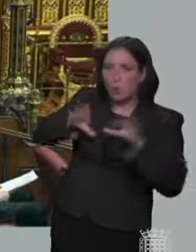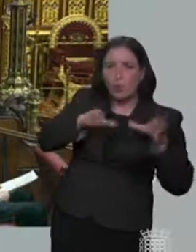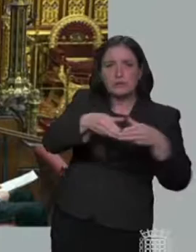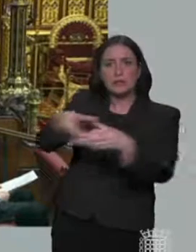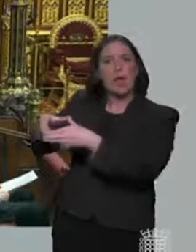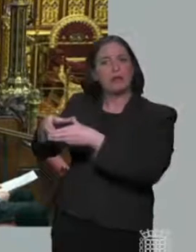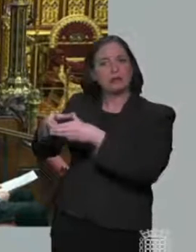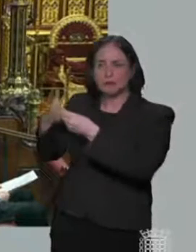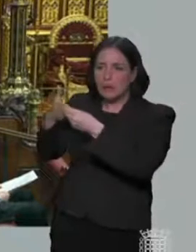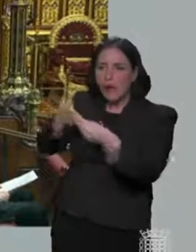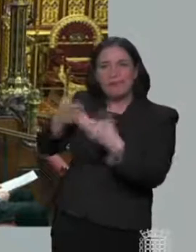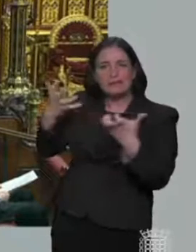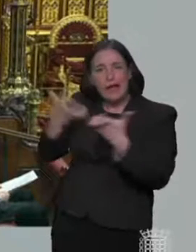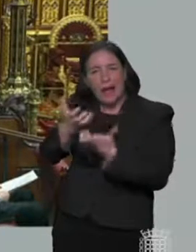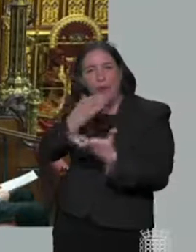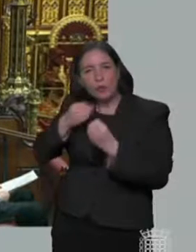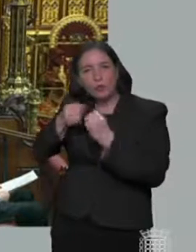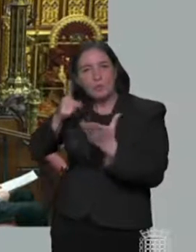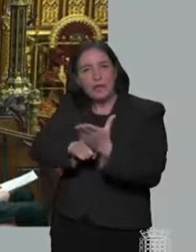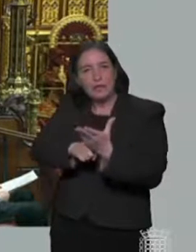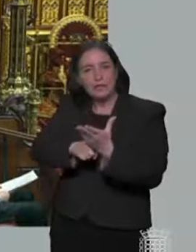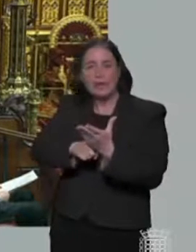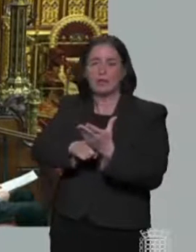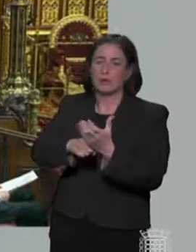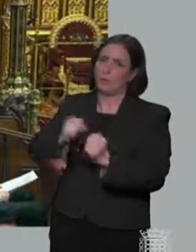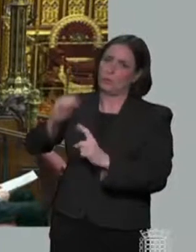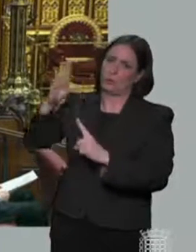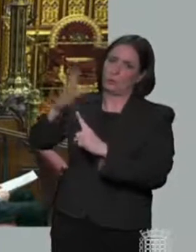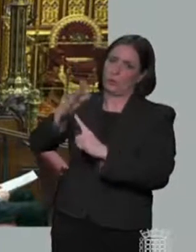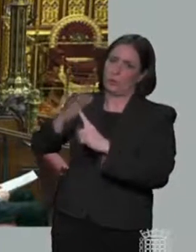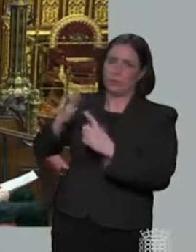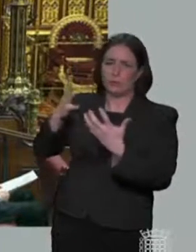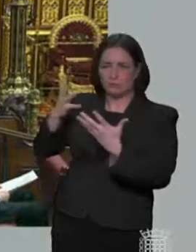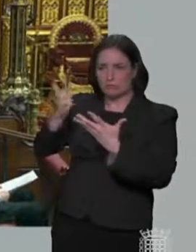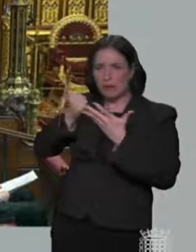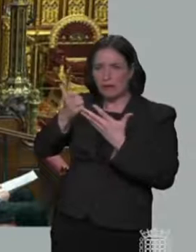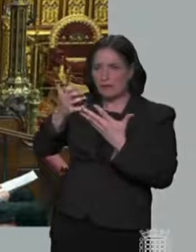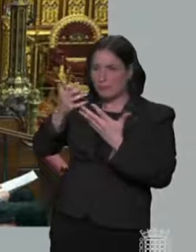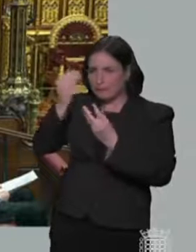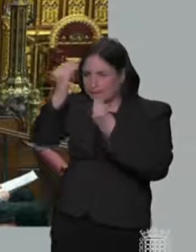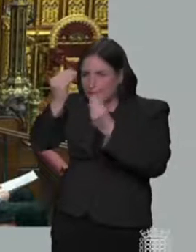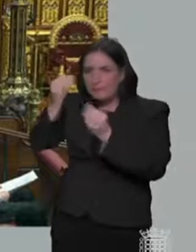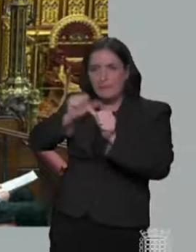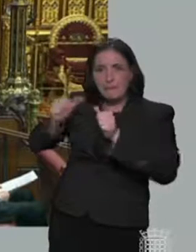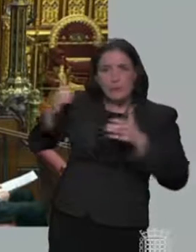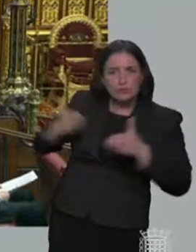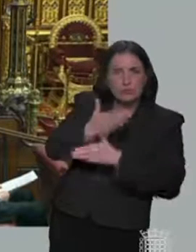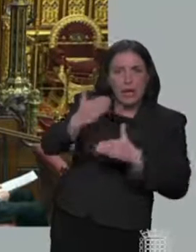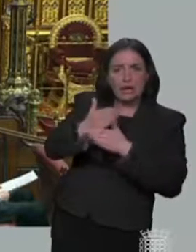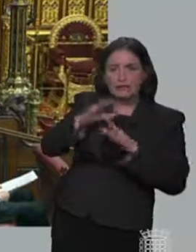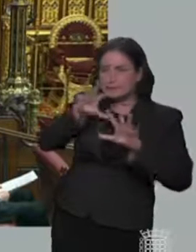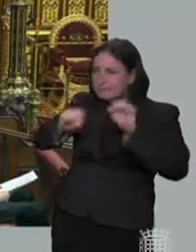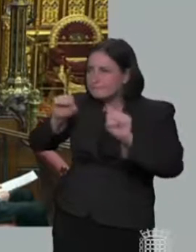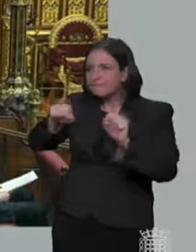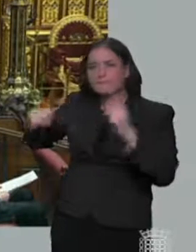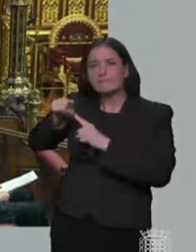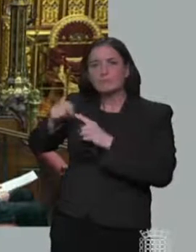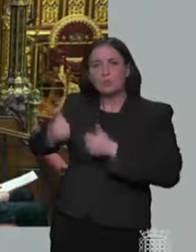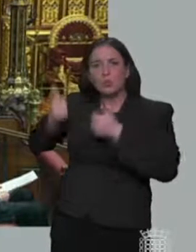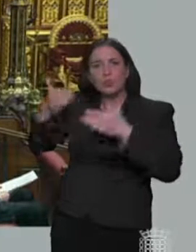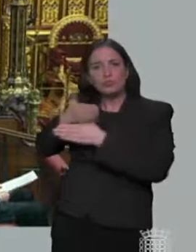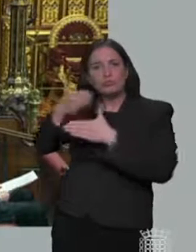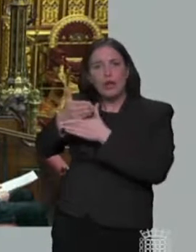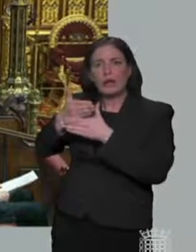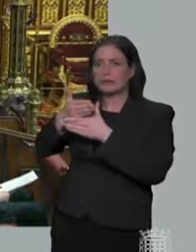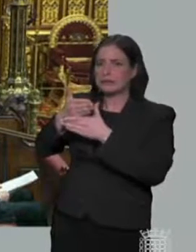real opportunity here to bring out best practice to set out case studies in short to drive up